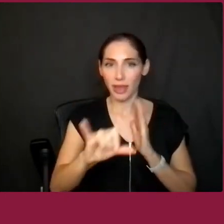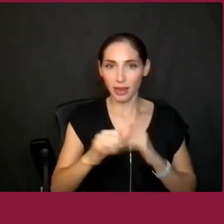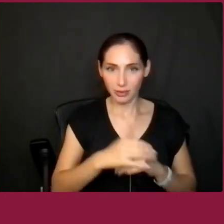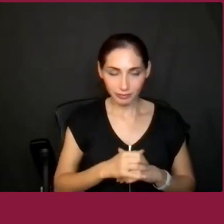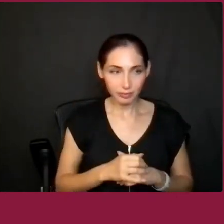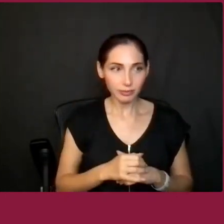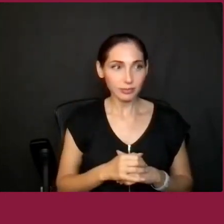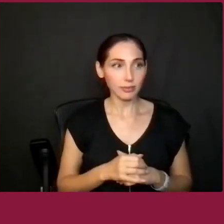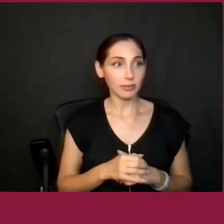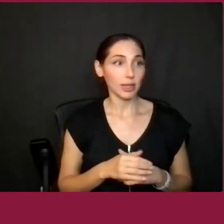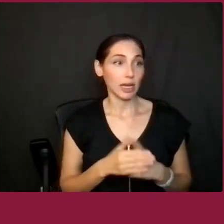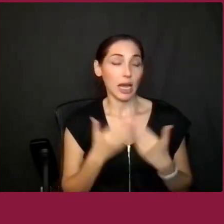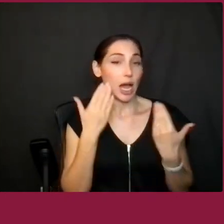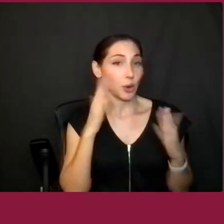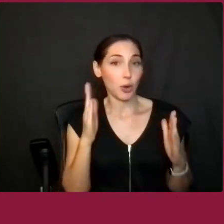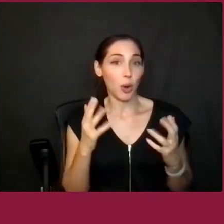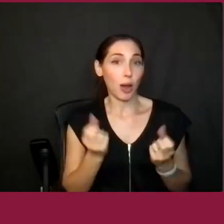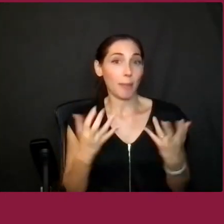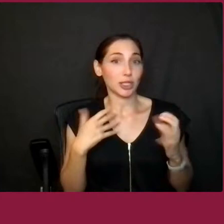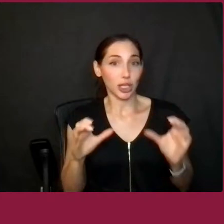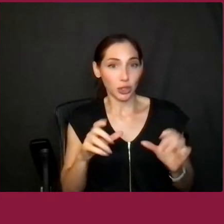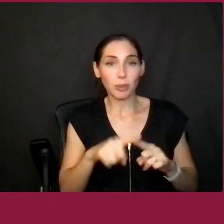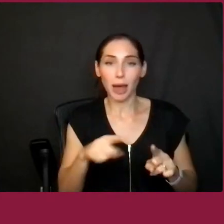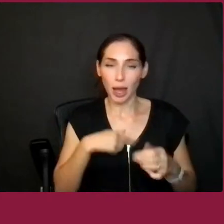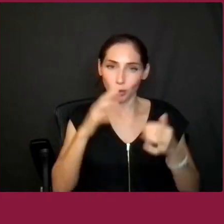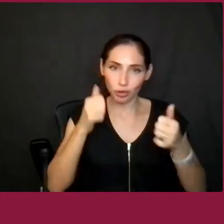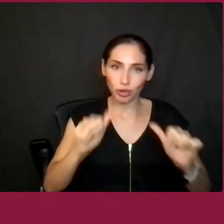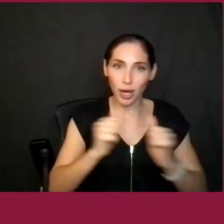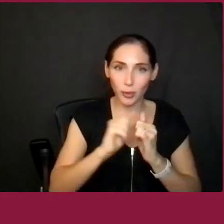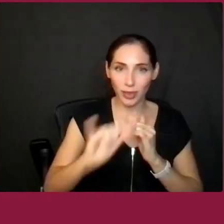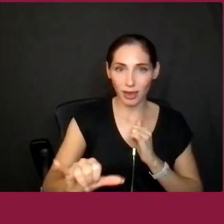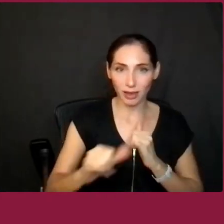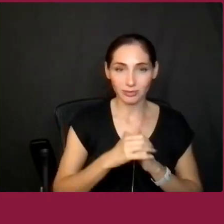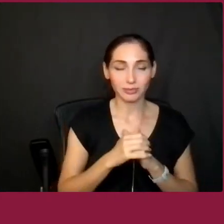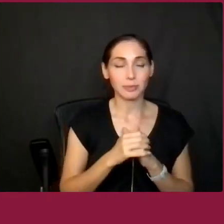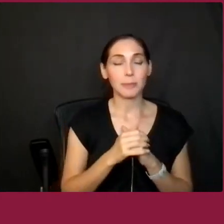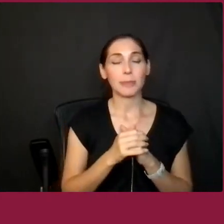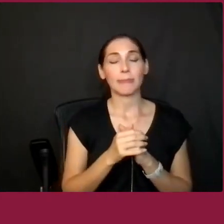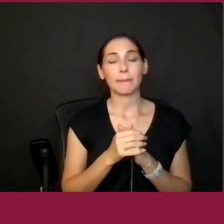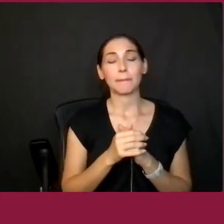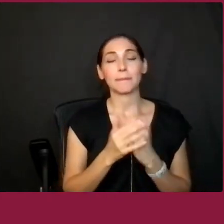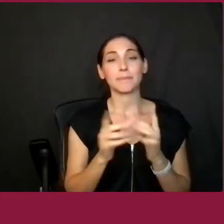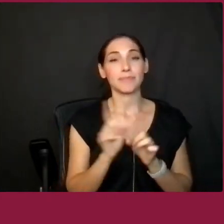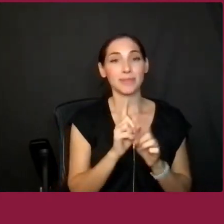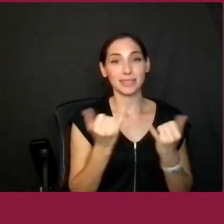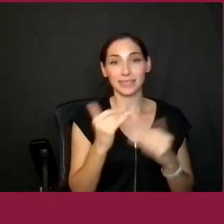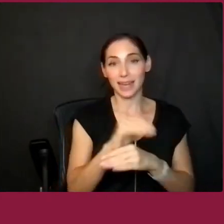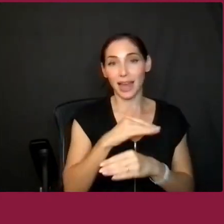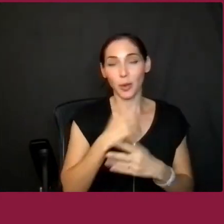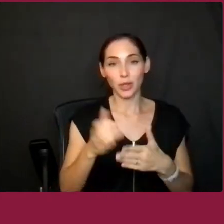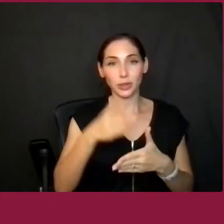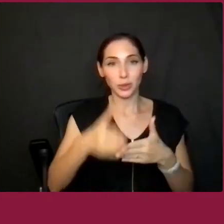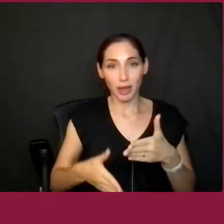I don't know how far I'll get, but I will certainly try with that. And this evening, I'm going to end, um,